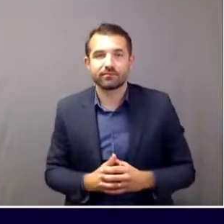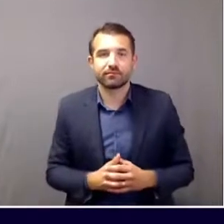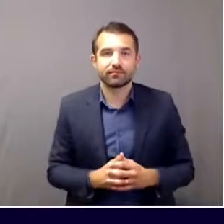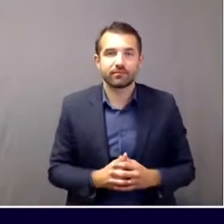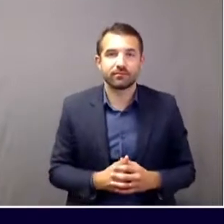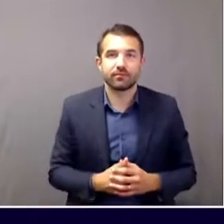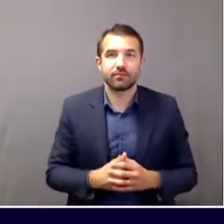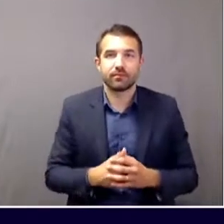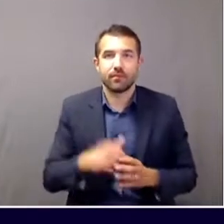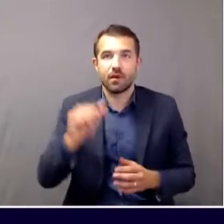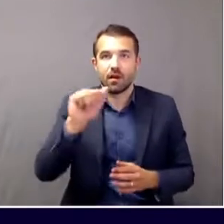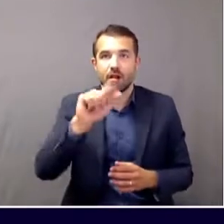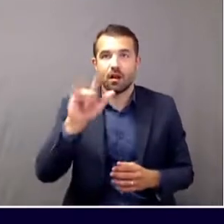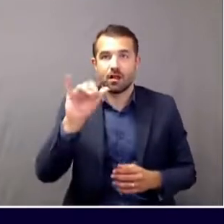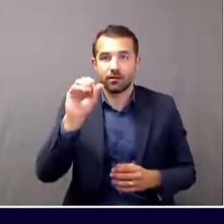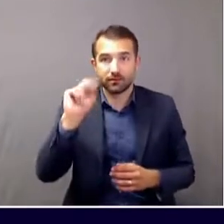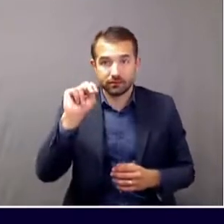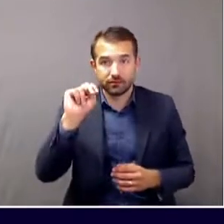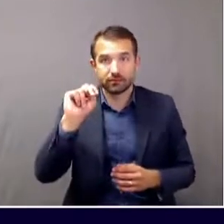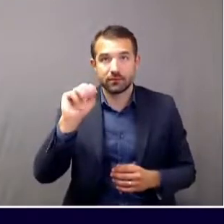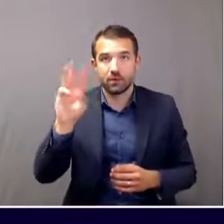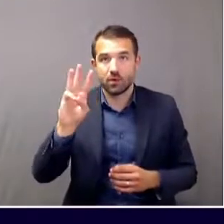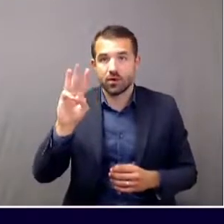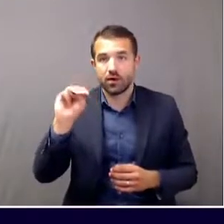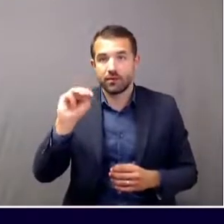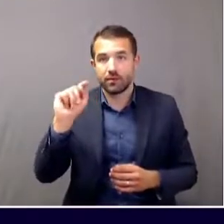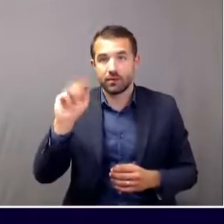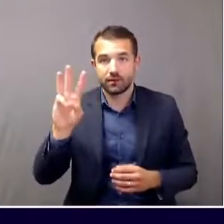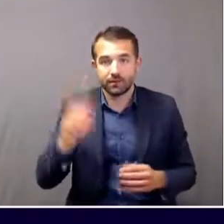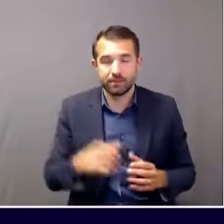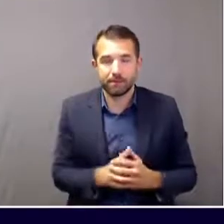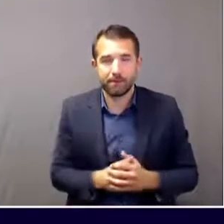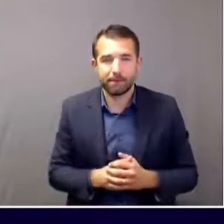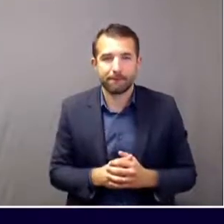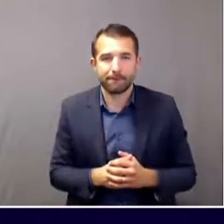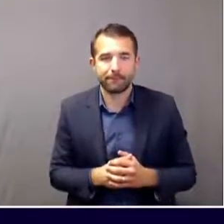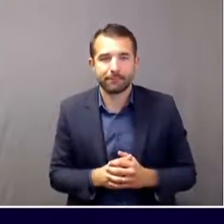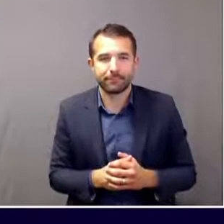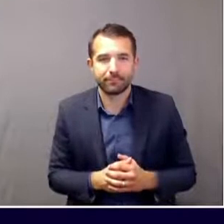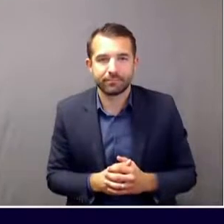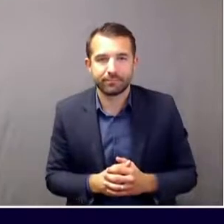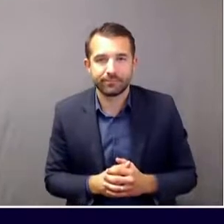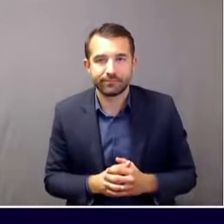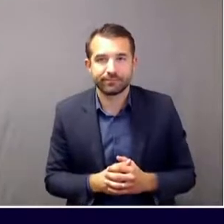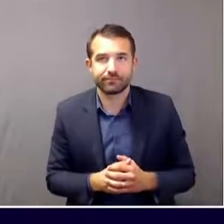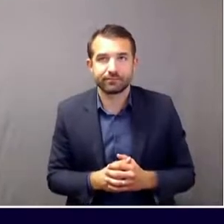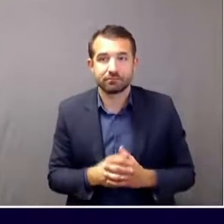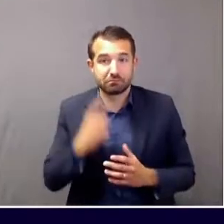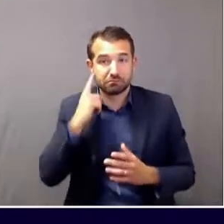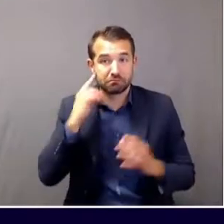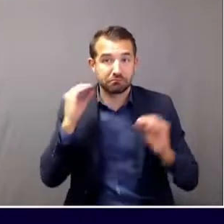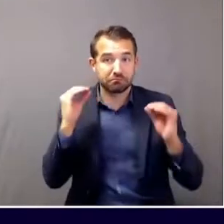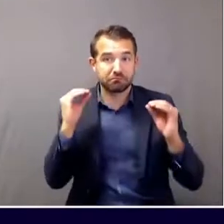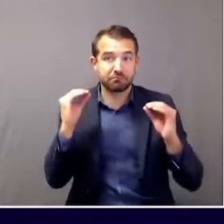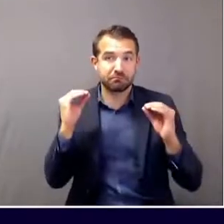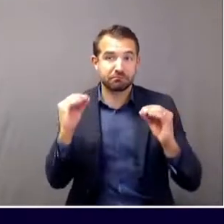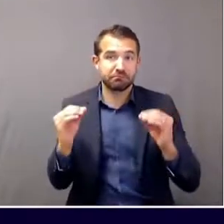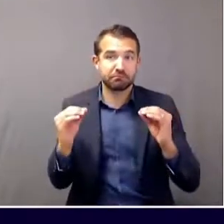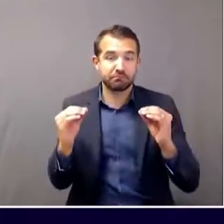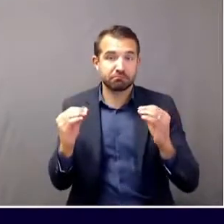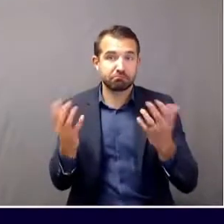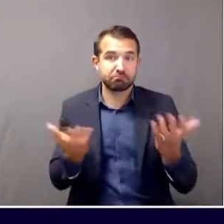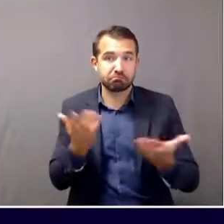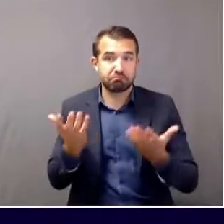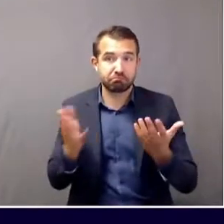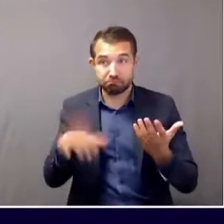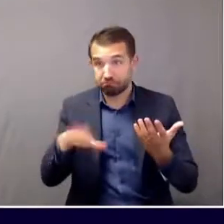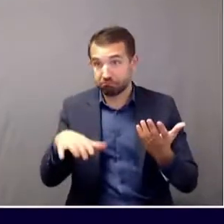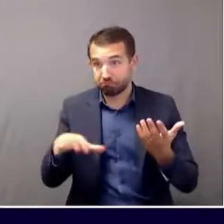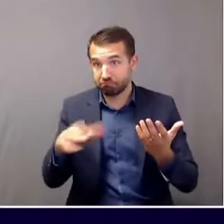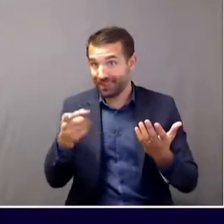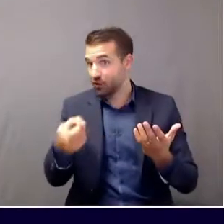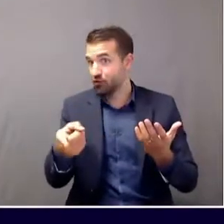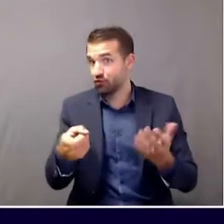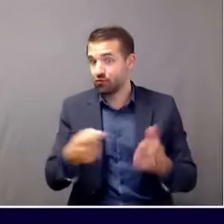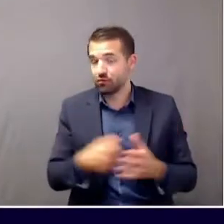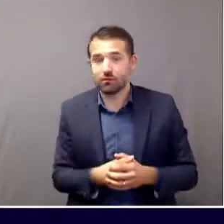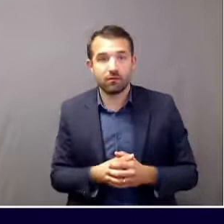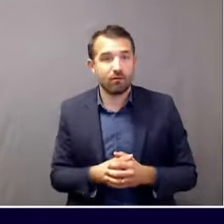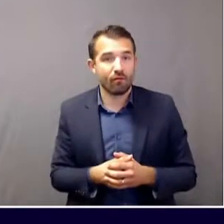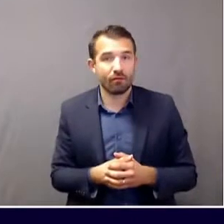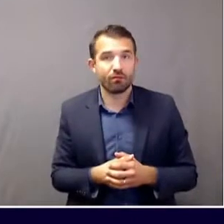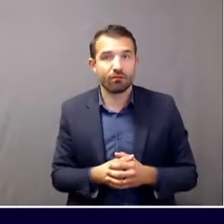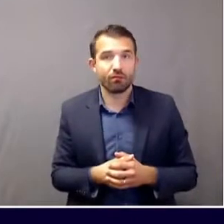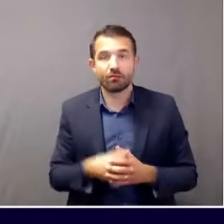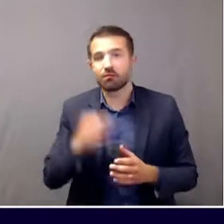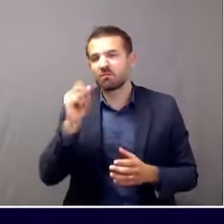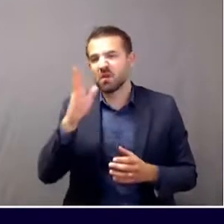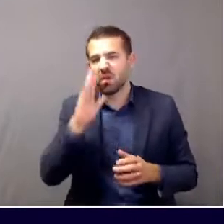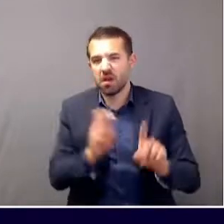W. M. T. W.